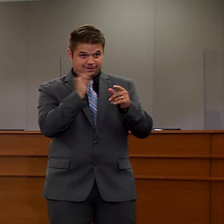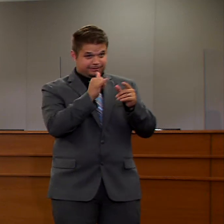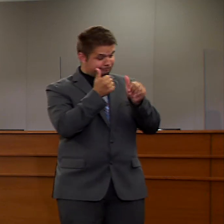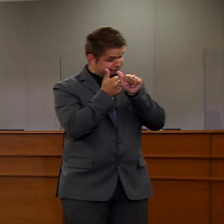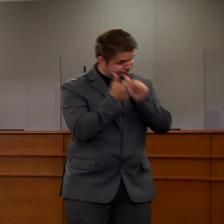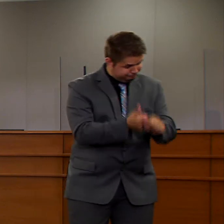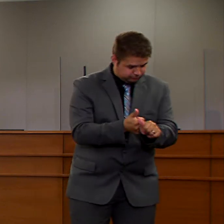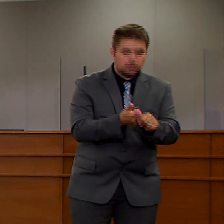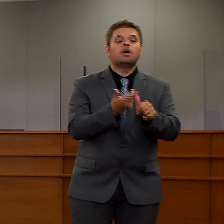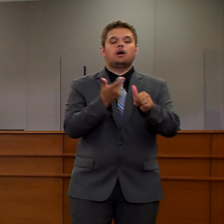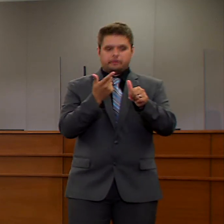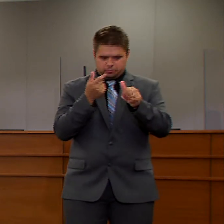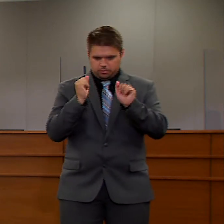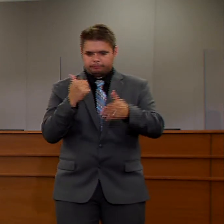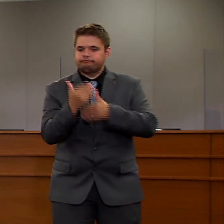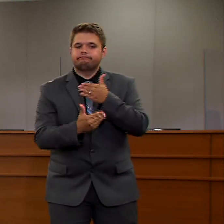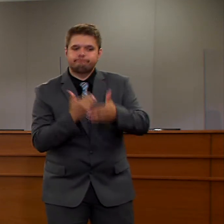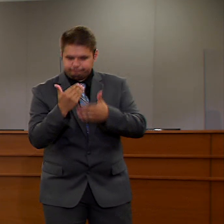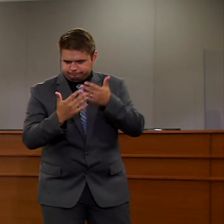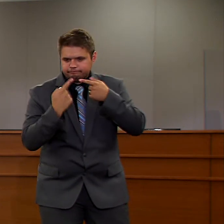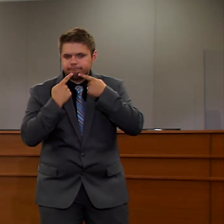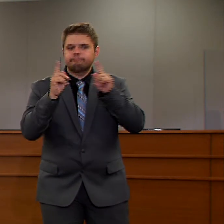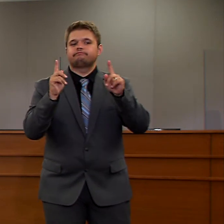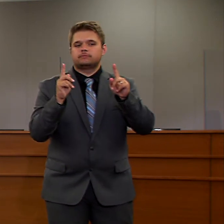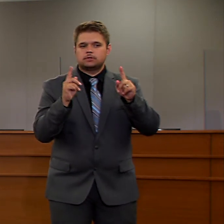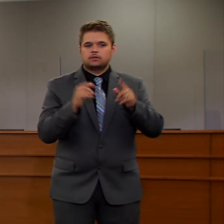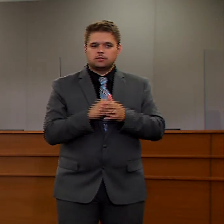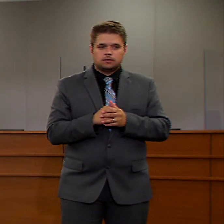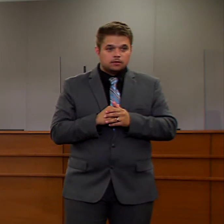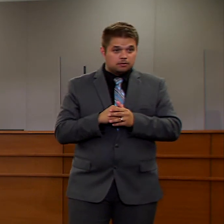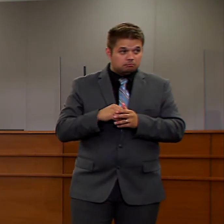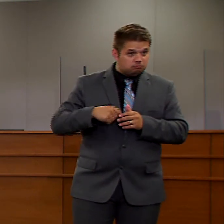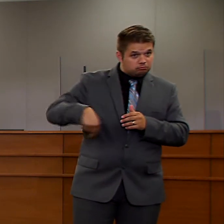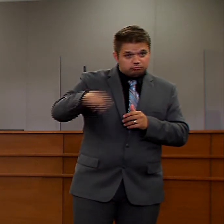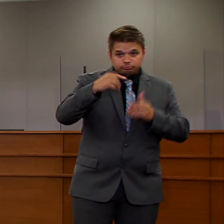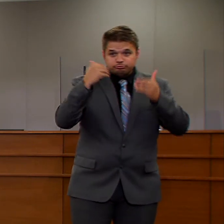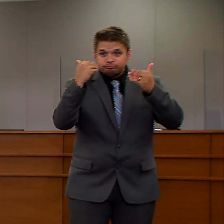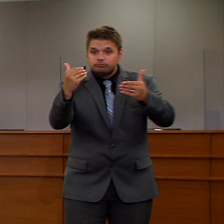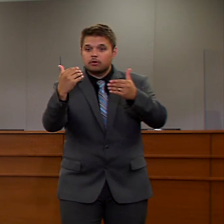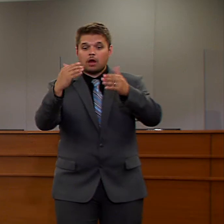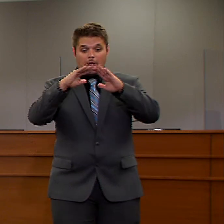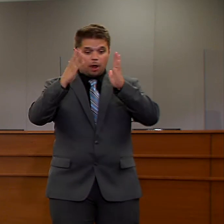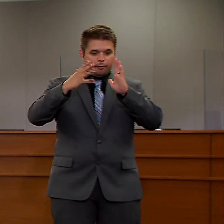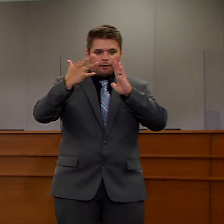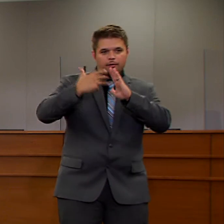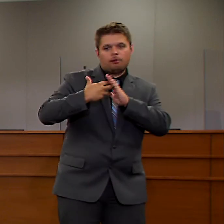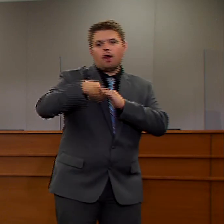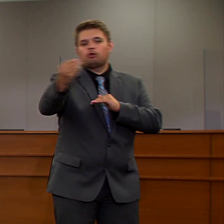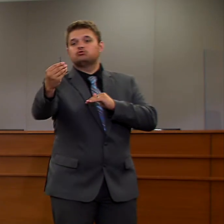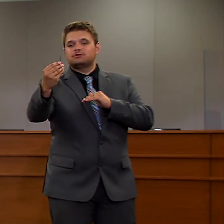If you must go out in public. Follow the requirements of wearing face coverings and for physical distances.